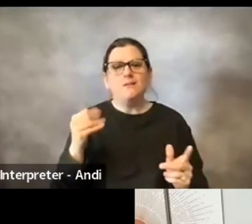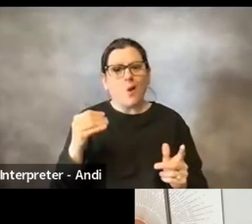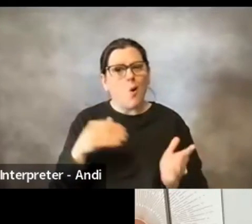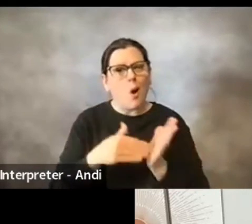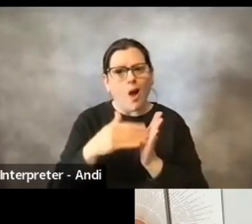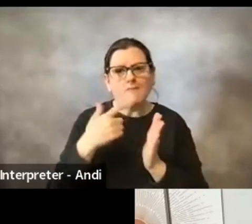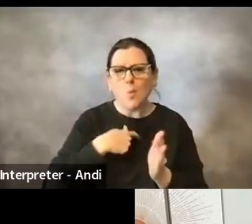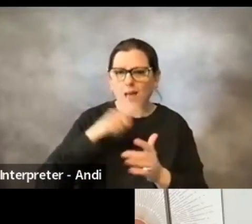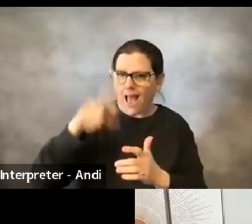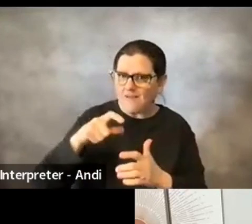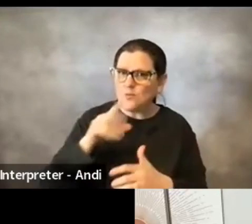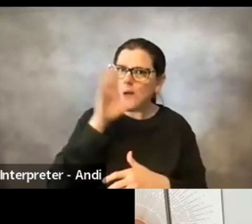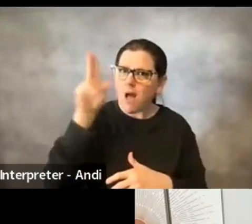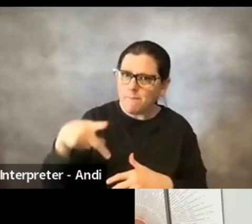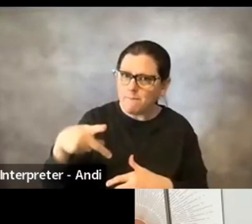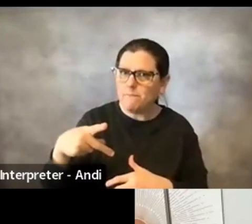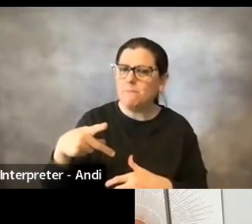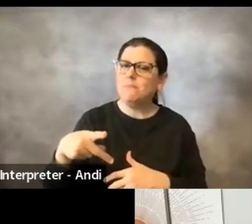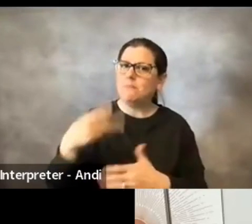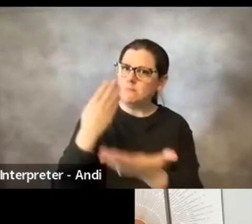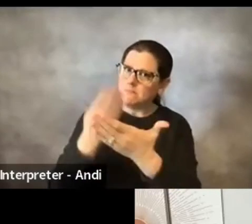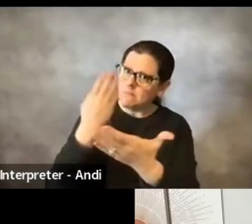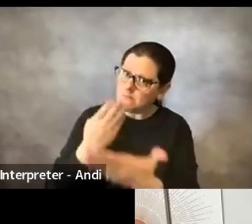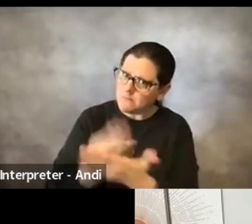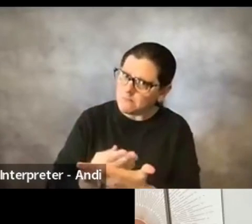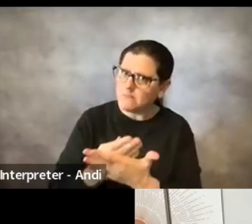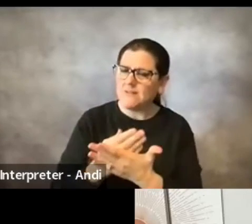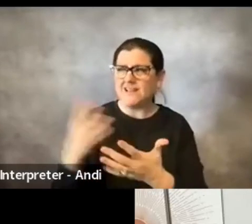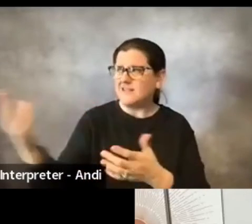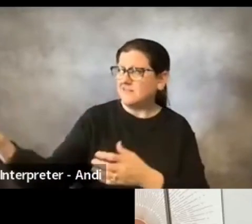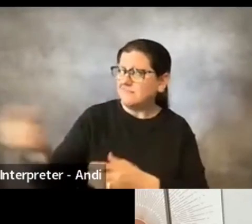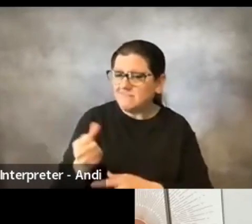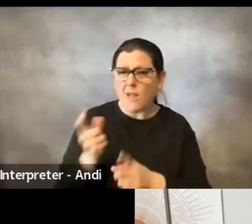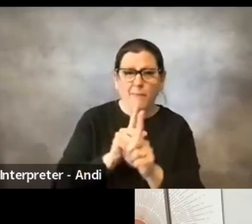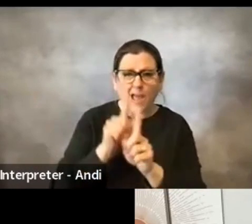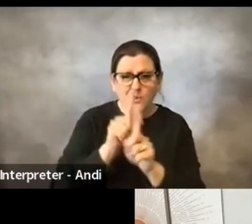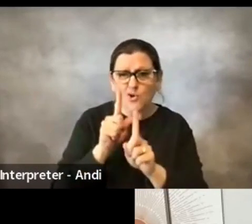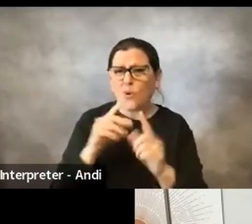to open them out, write it out, get a mentor, anything, a peer to peer situation, anything just